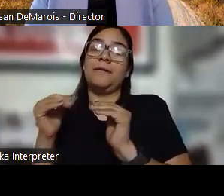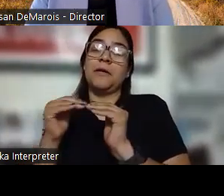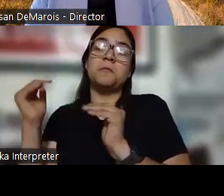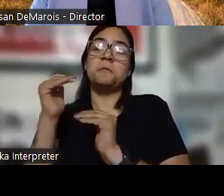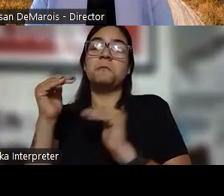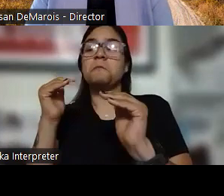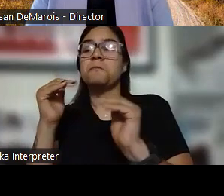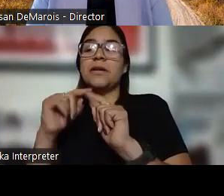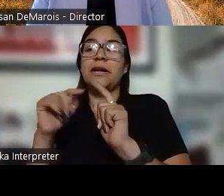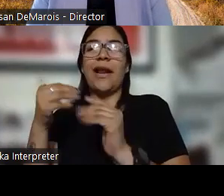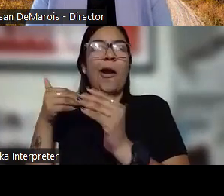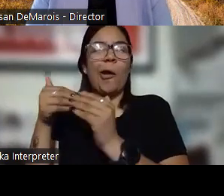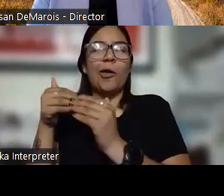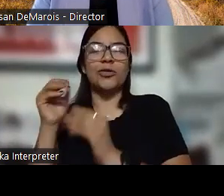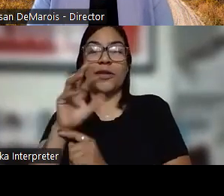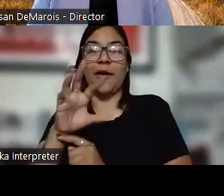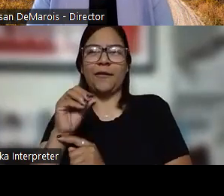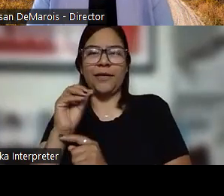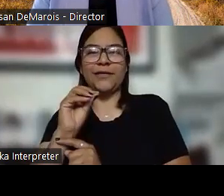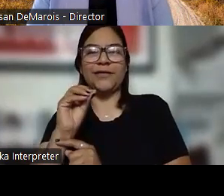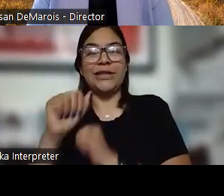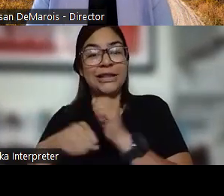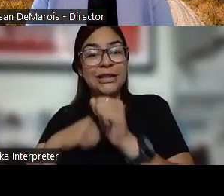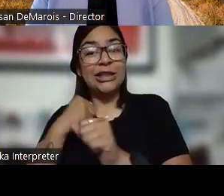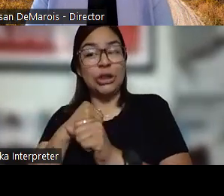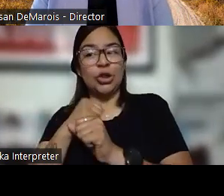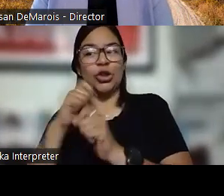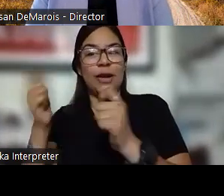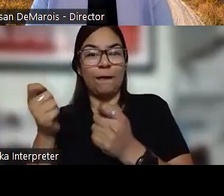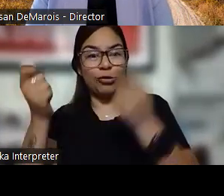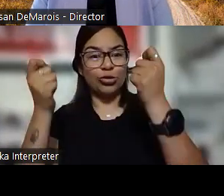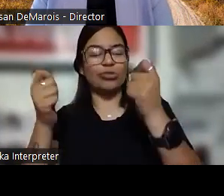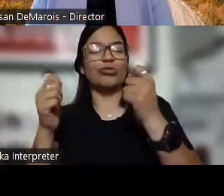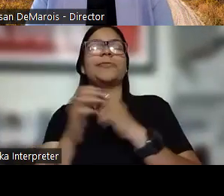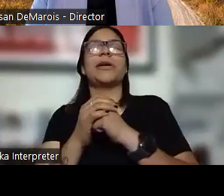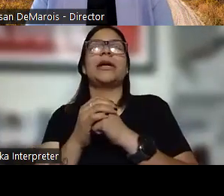50th Anniversary this year or next year you know really um the system wasn't designed